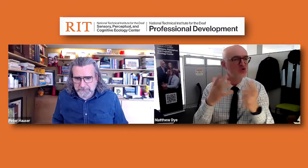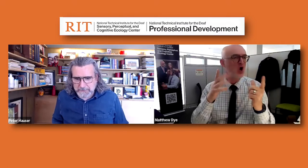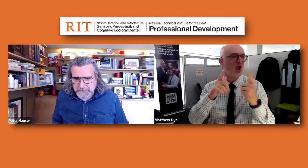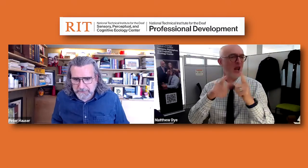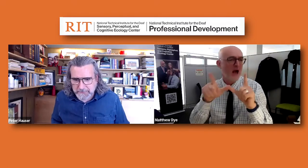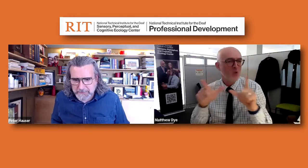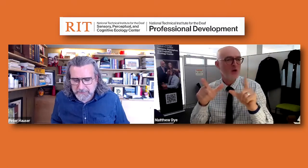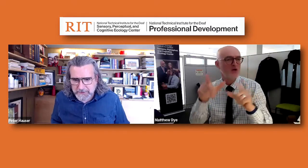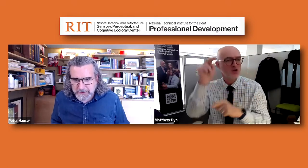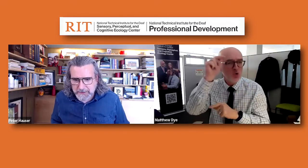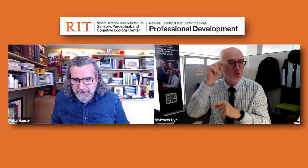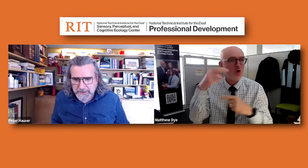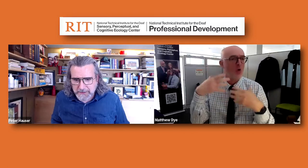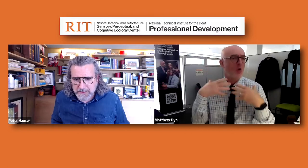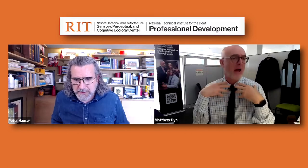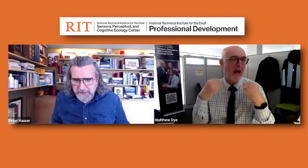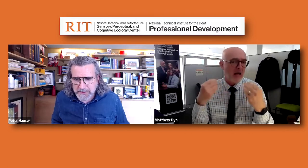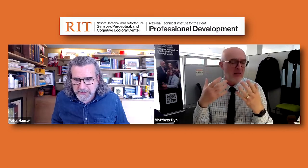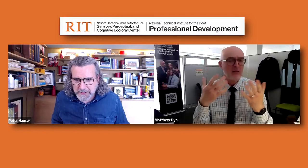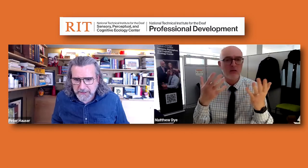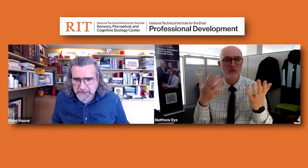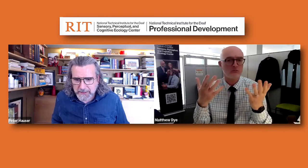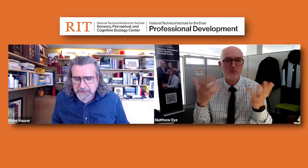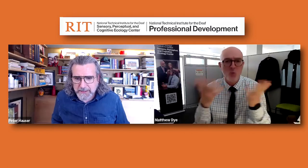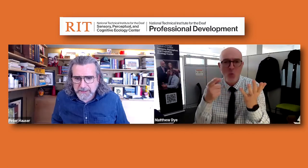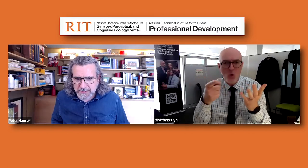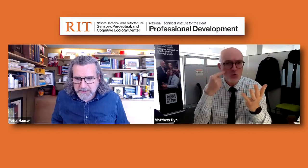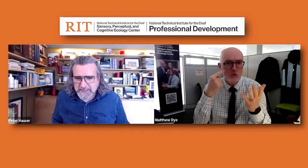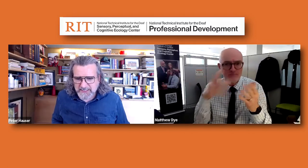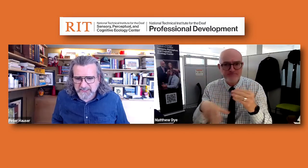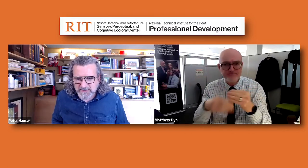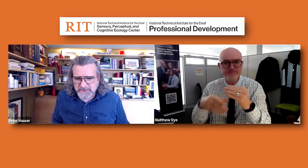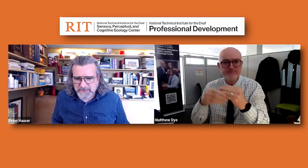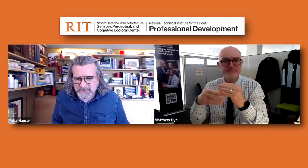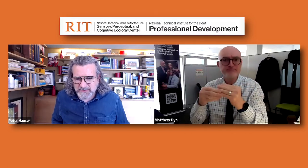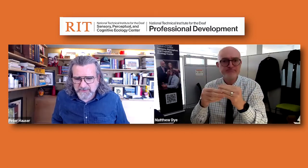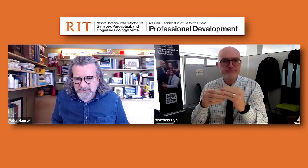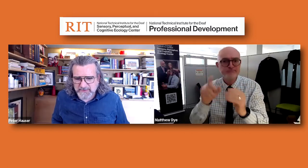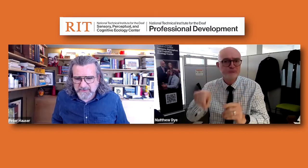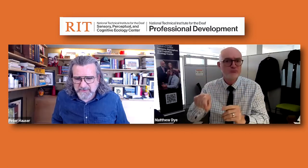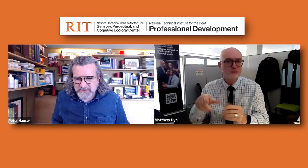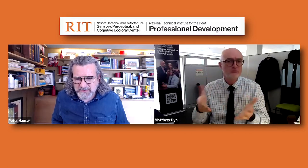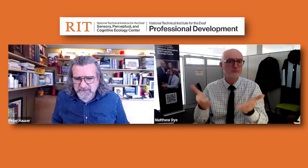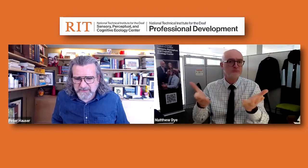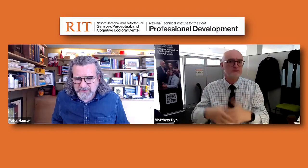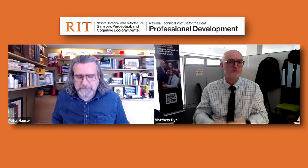"So far, there is culture, language, neurohealth. Um, what else would you like to add?"